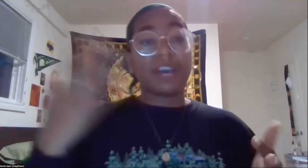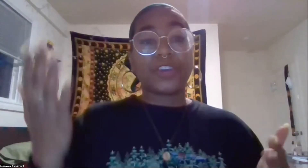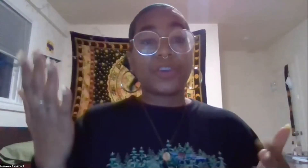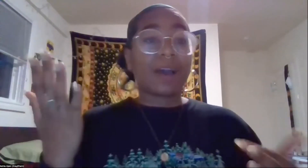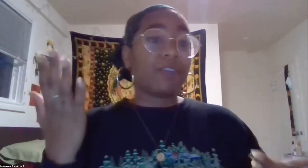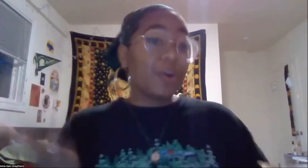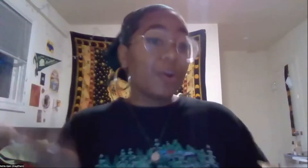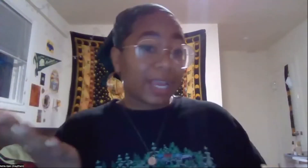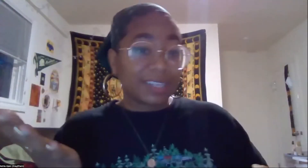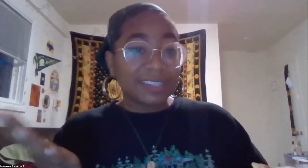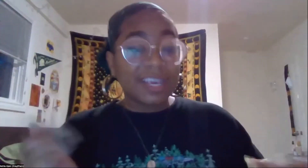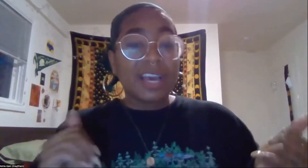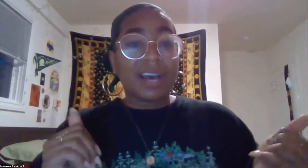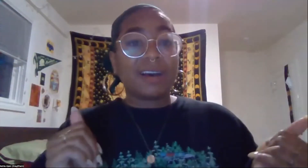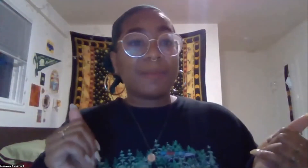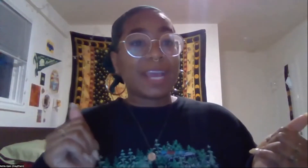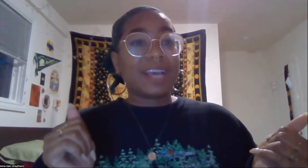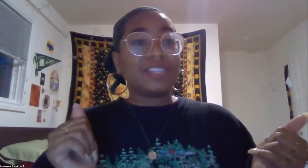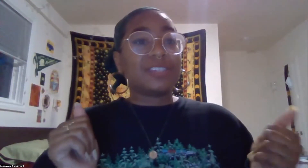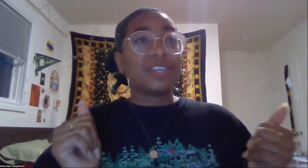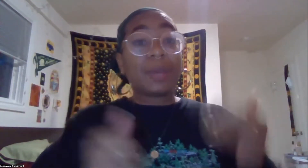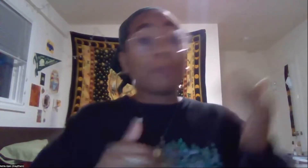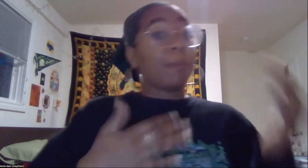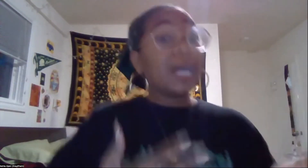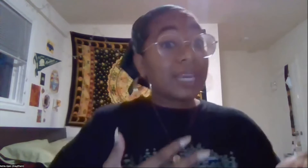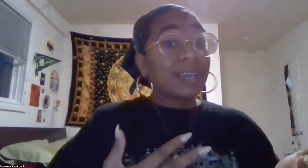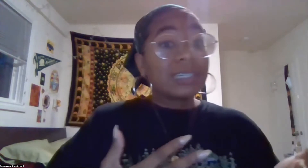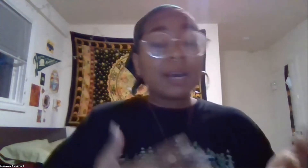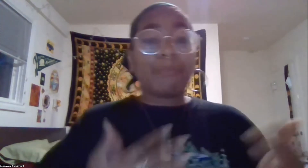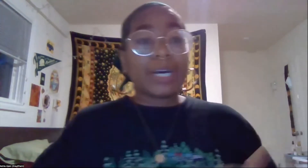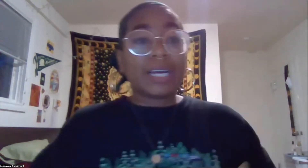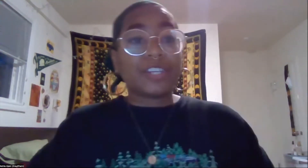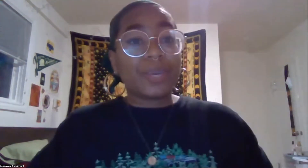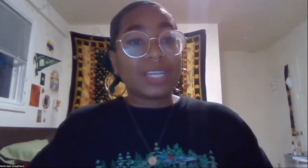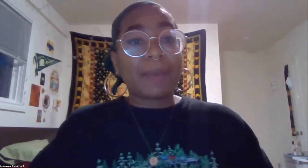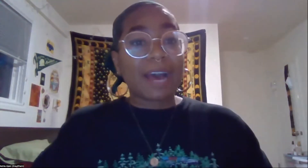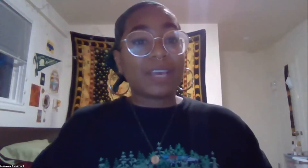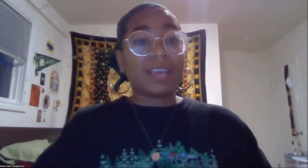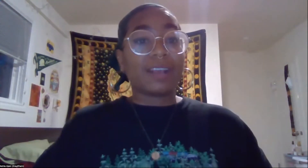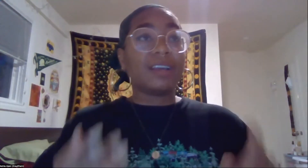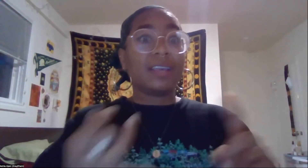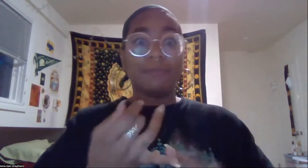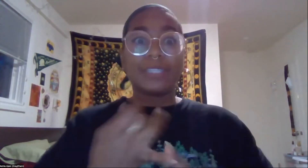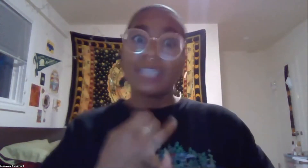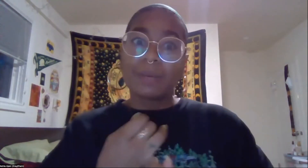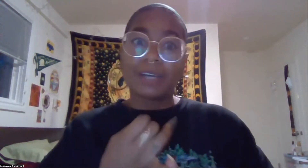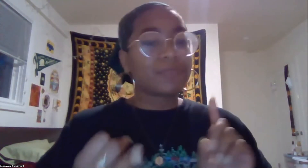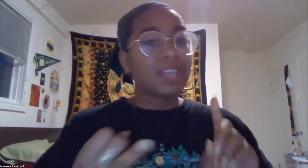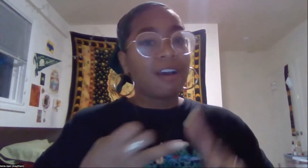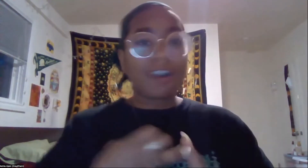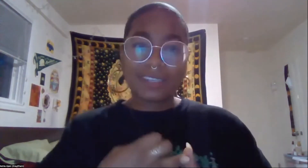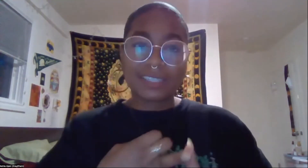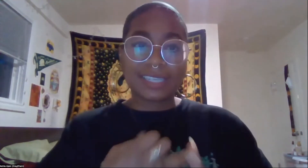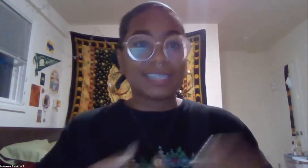other you have no land, and you get more money, but you end up having emphysema, heart disease,